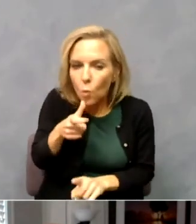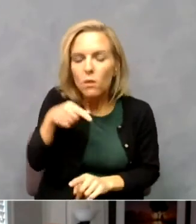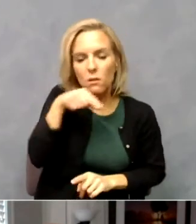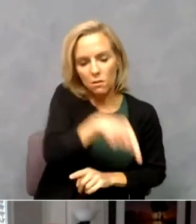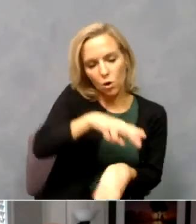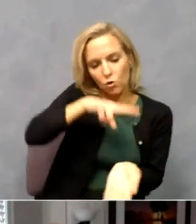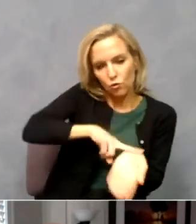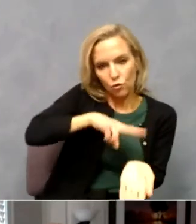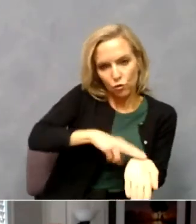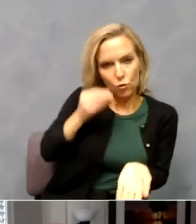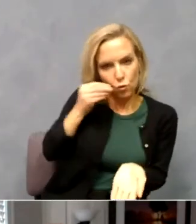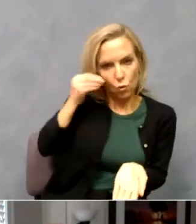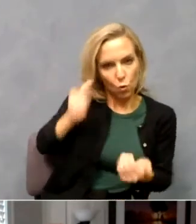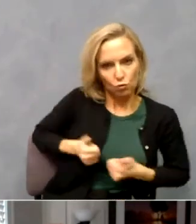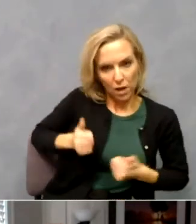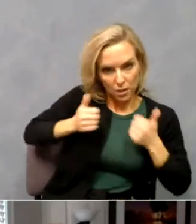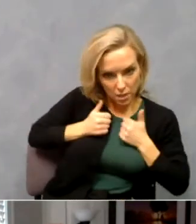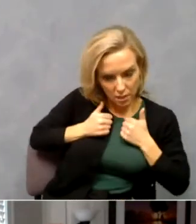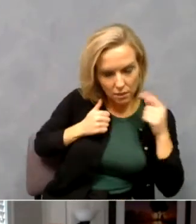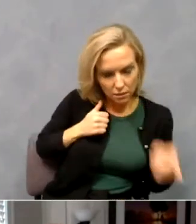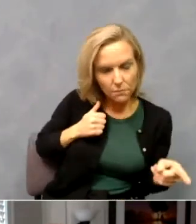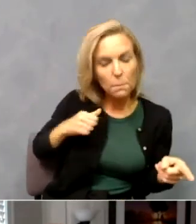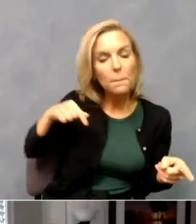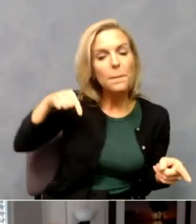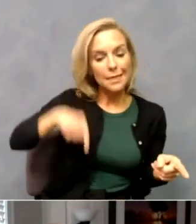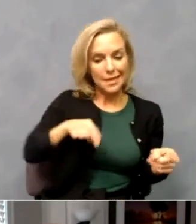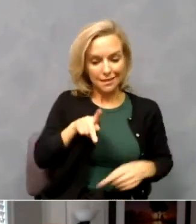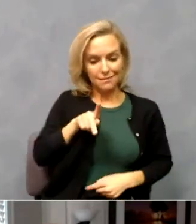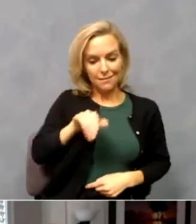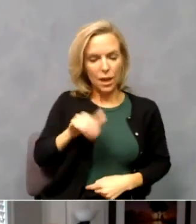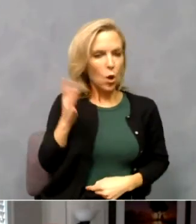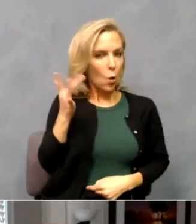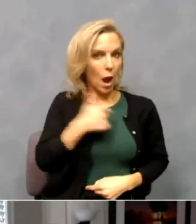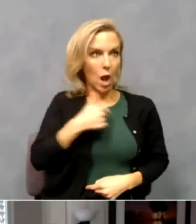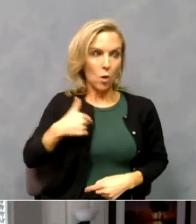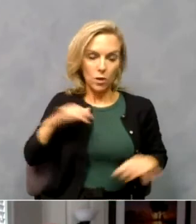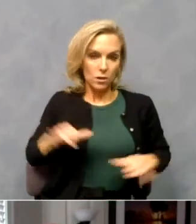in Kentucky, perhaps because we've done such a good job protecting the larger